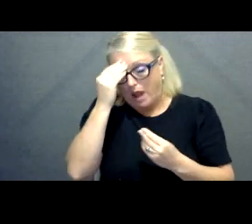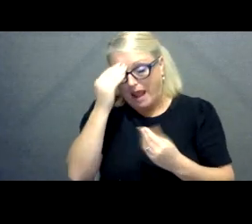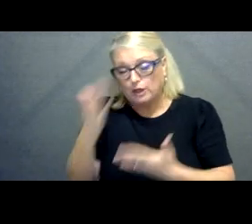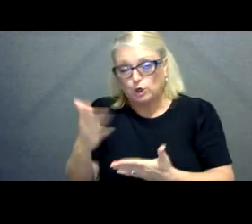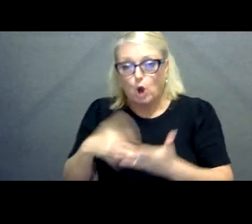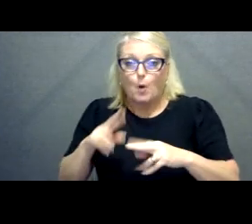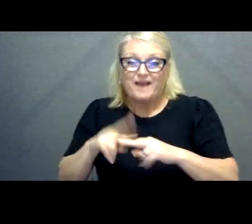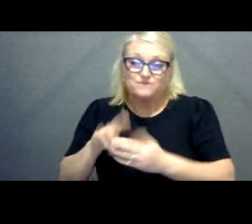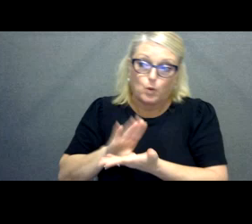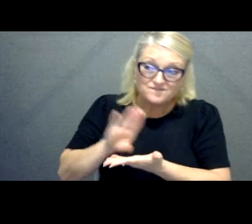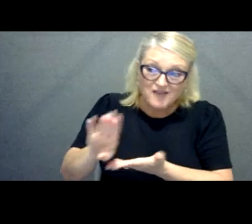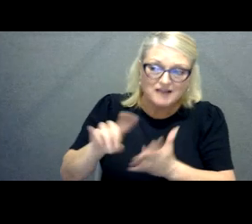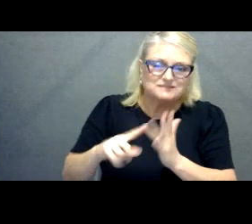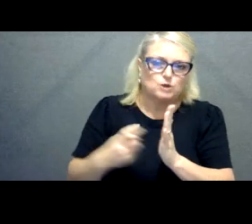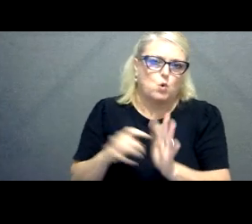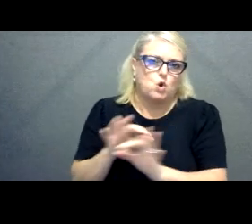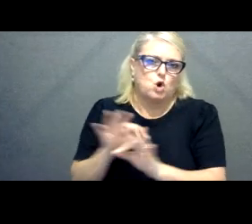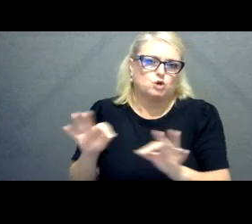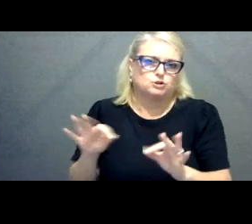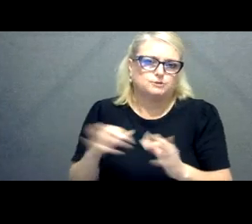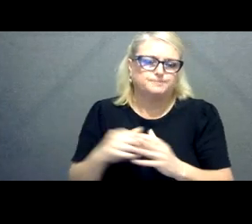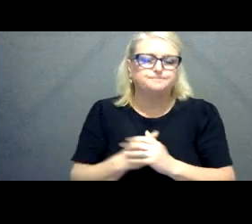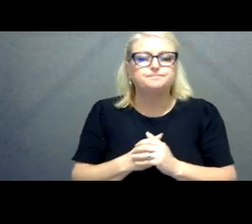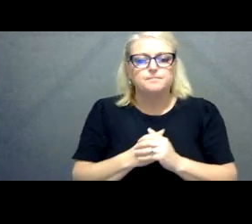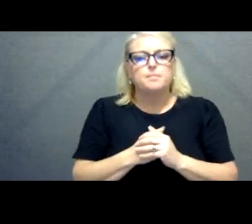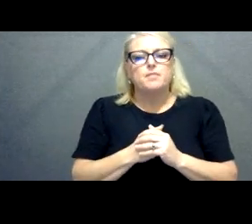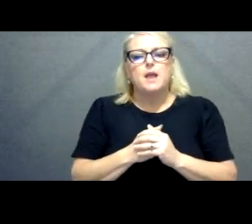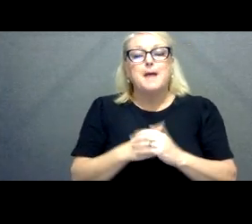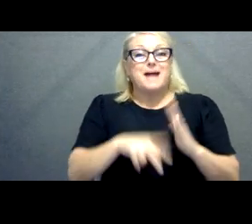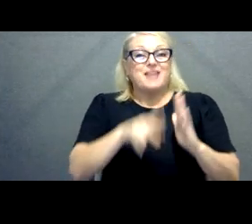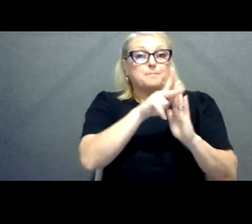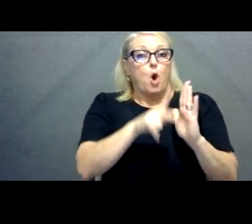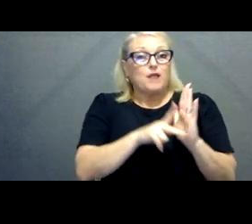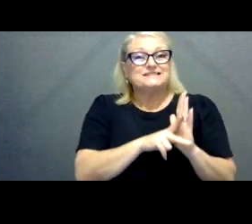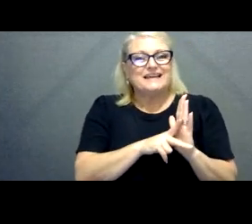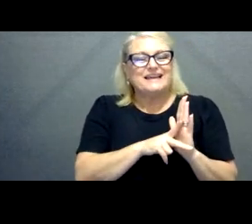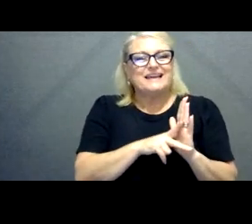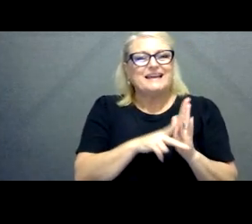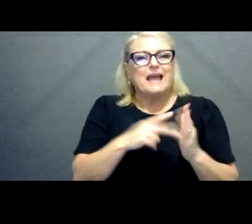out so our policy manual sets out our minimum criteria for funding um so it's quite a short